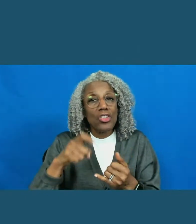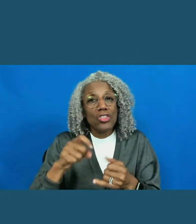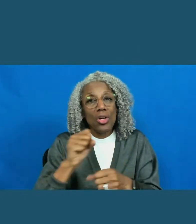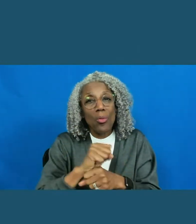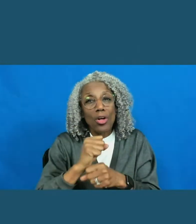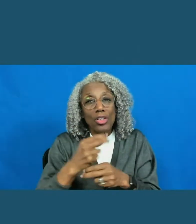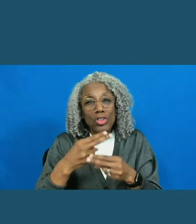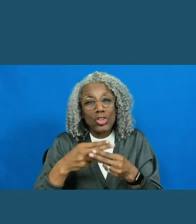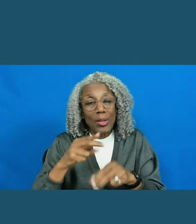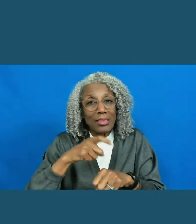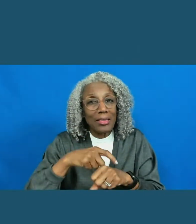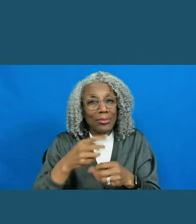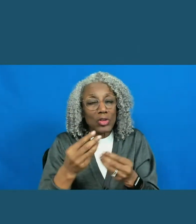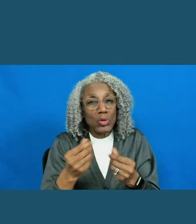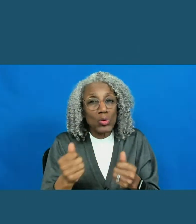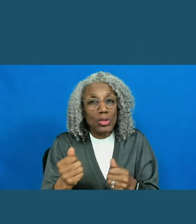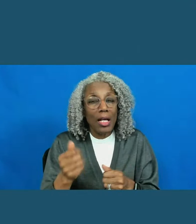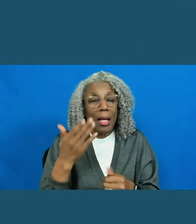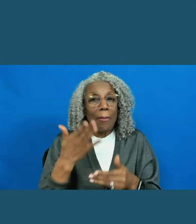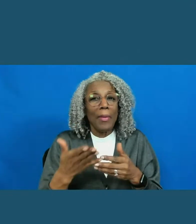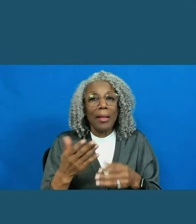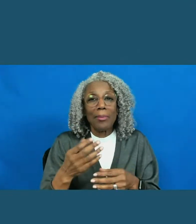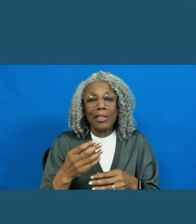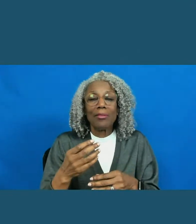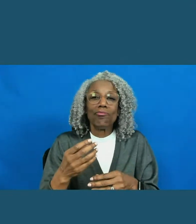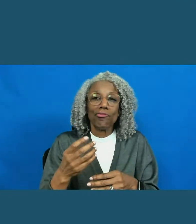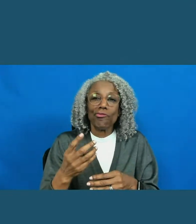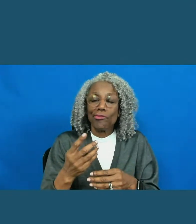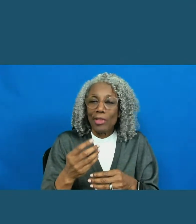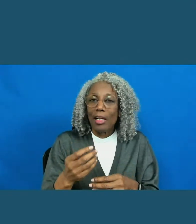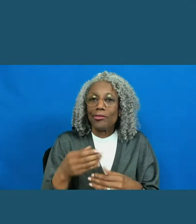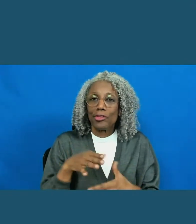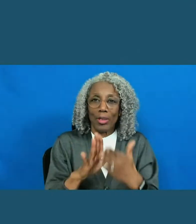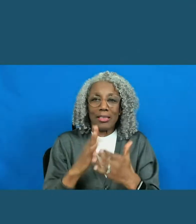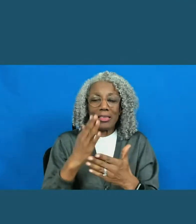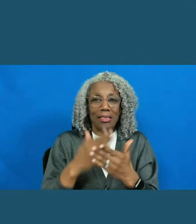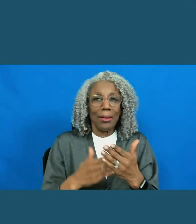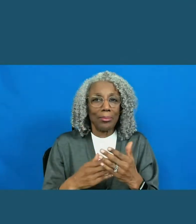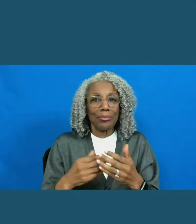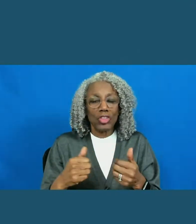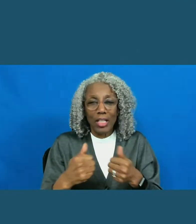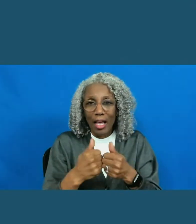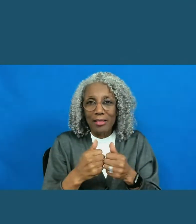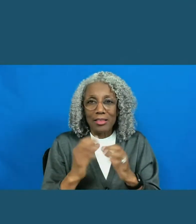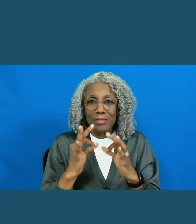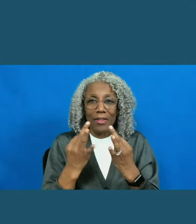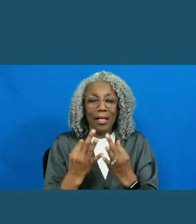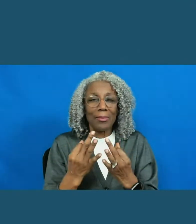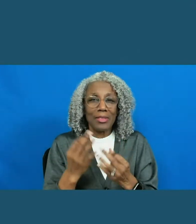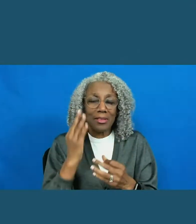to work on on short term solutions that might mitigate